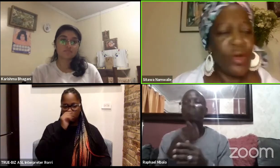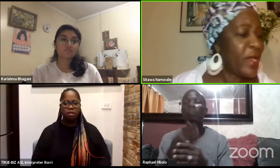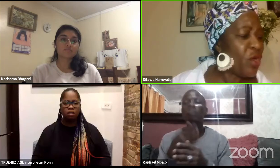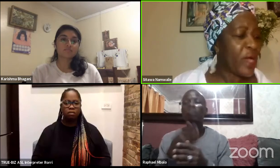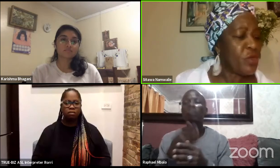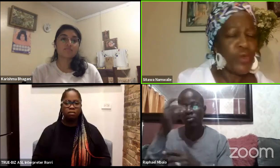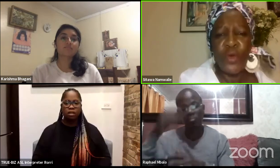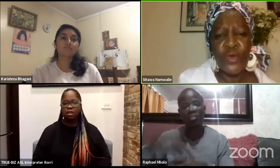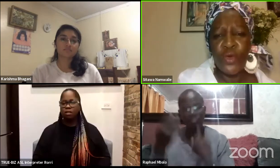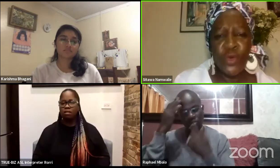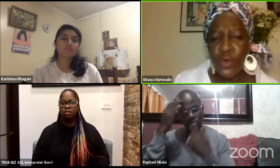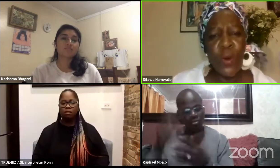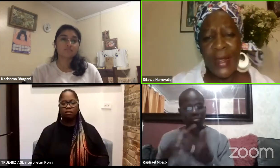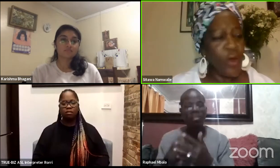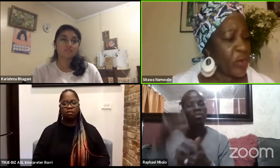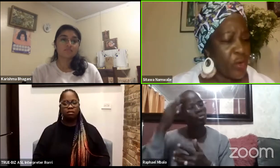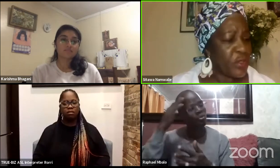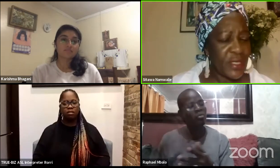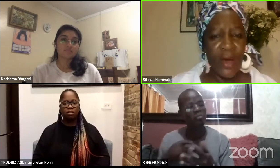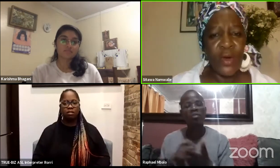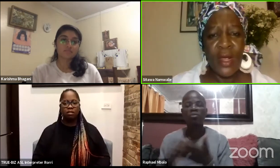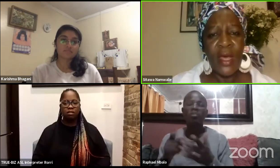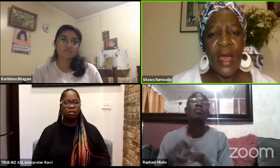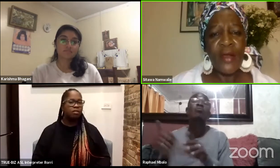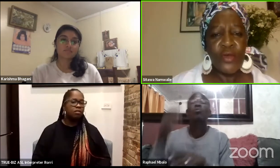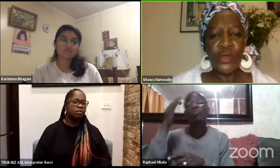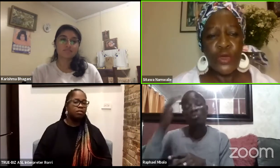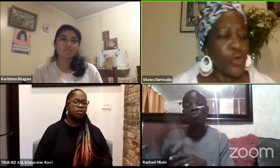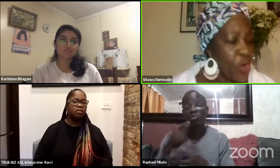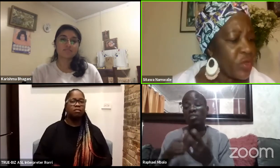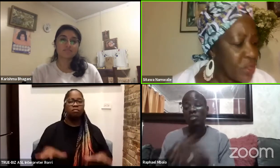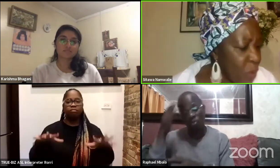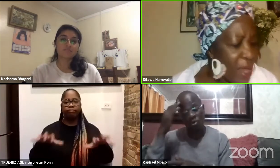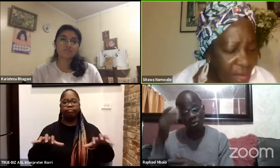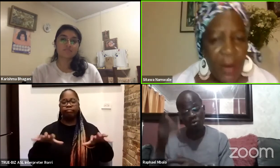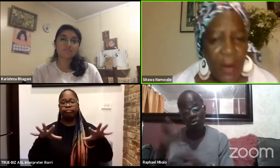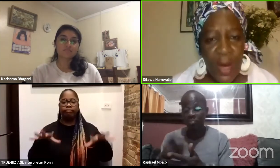You know I know, you know what I know. I wrote it down, so you know this is what I think